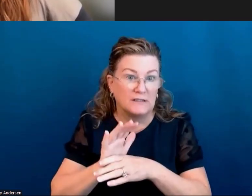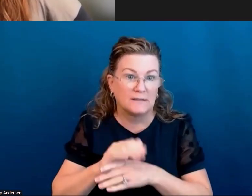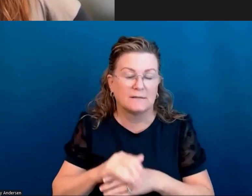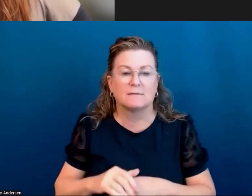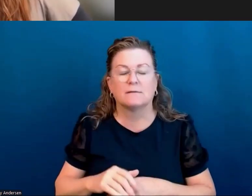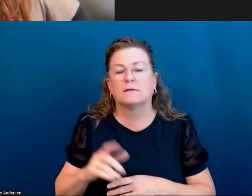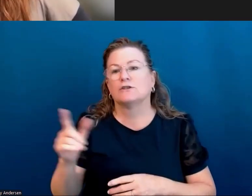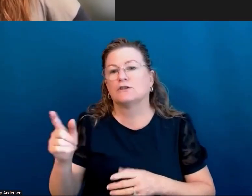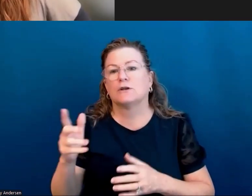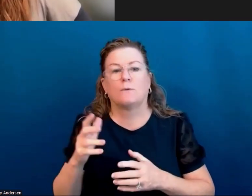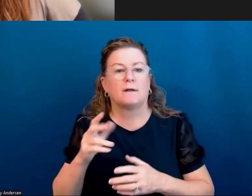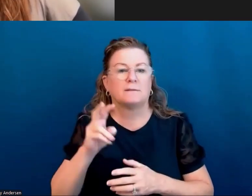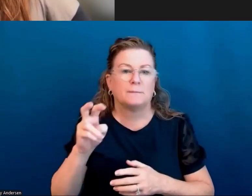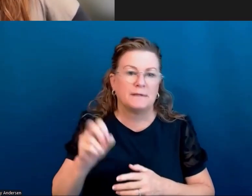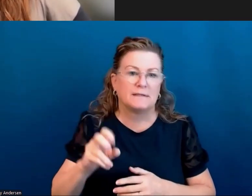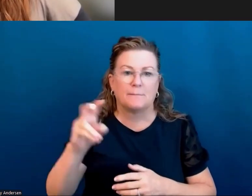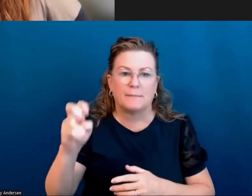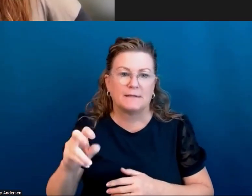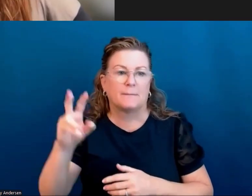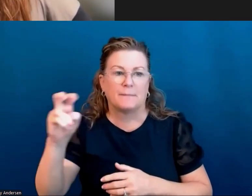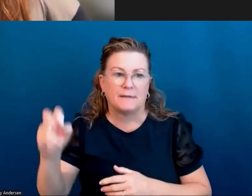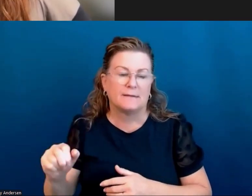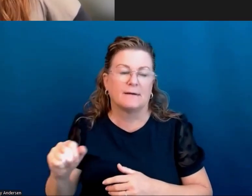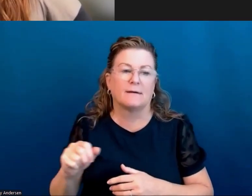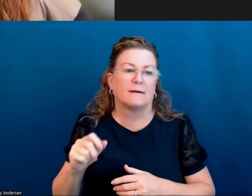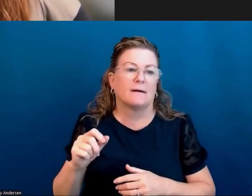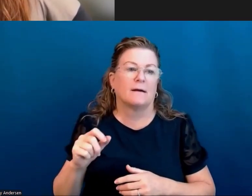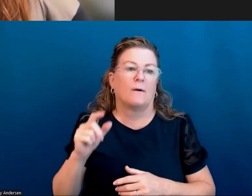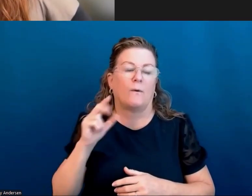she wants is Pizza, pizza, pizza, or quesadillas, or